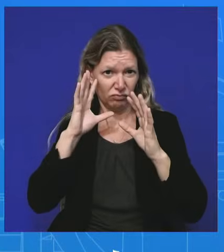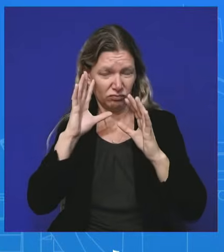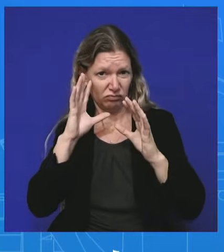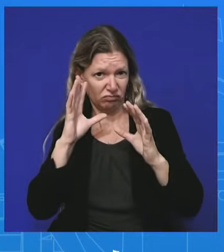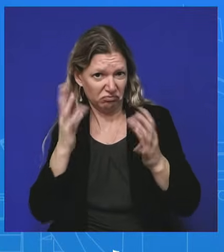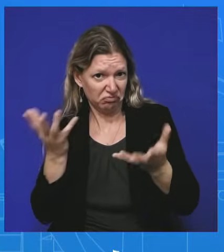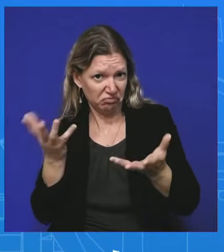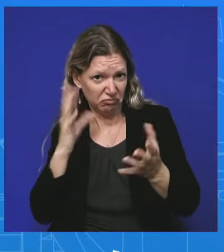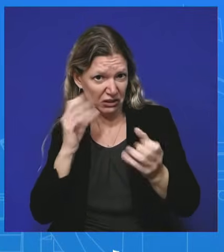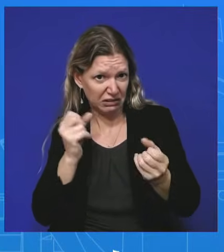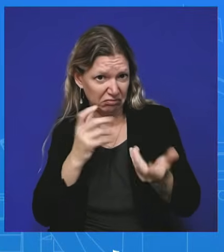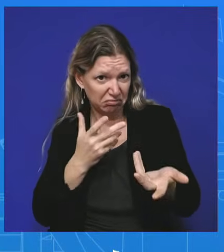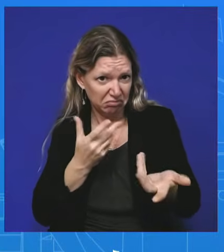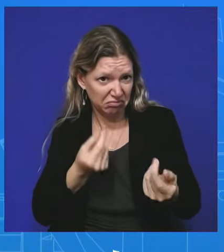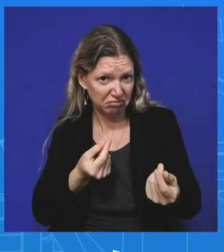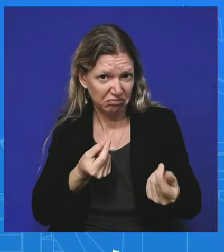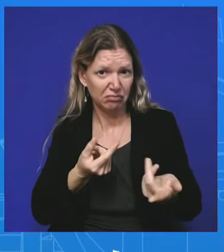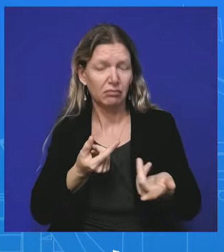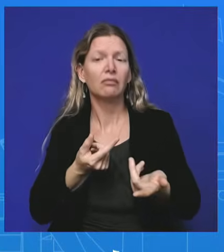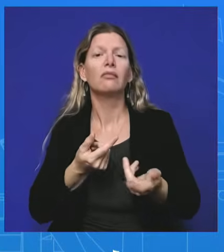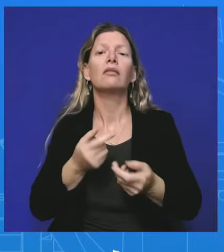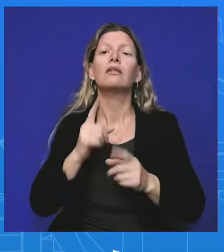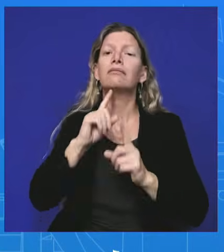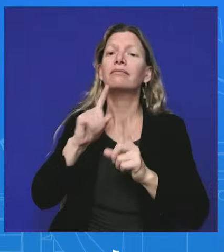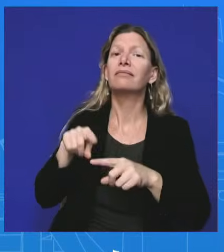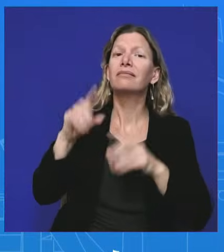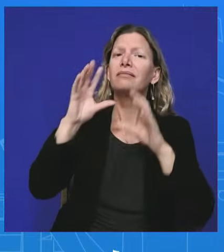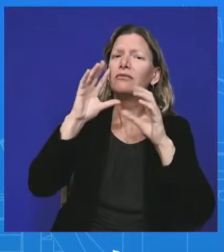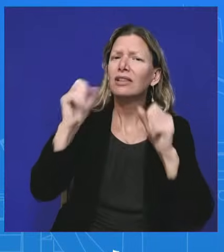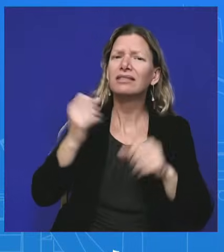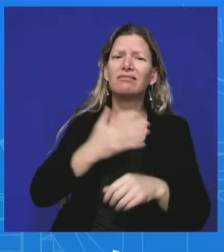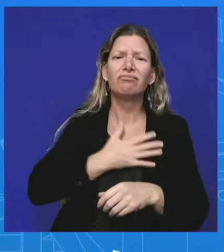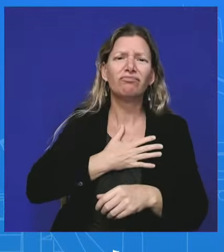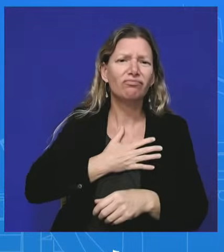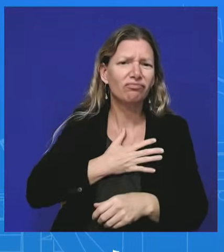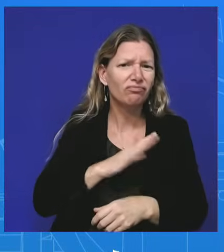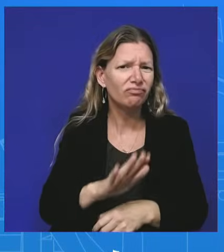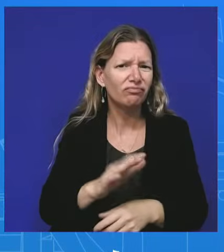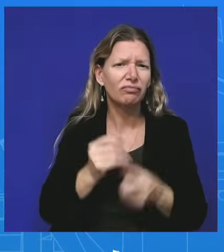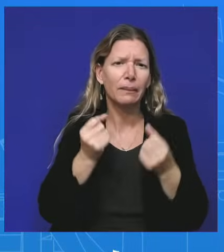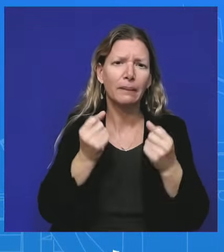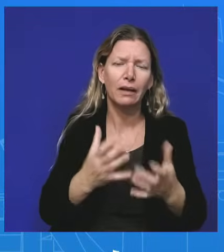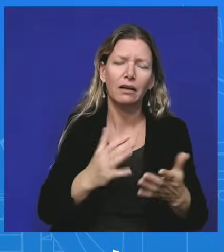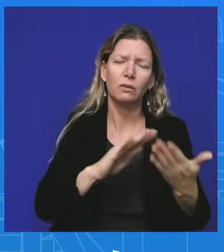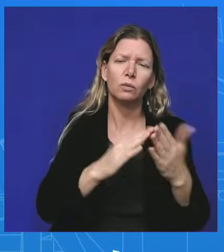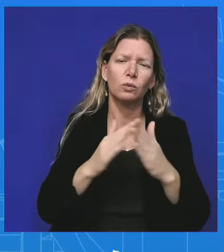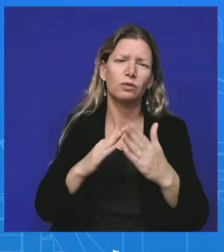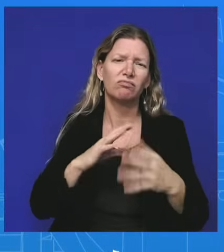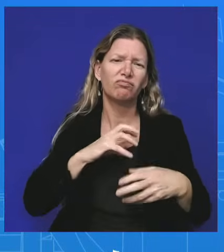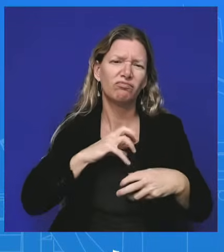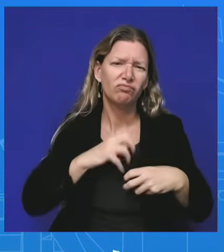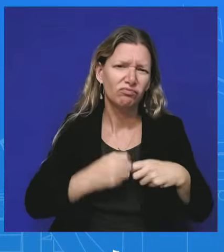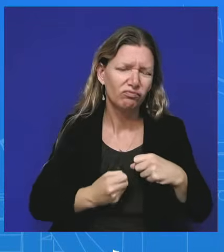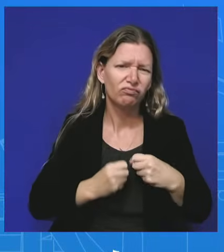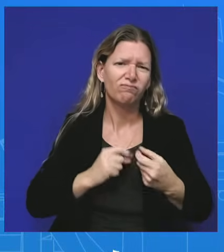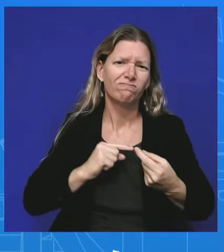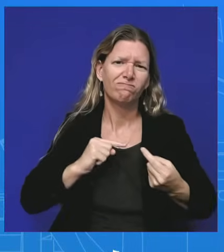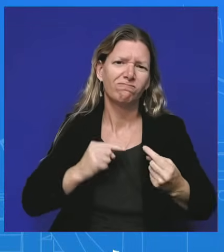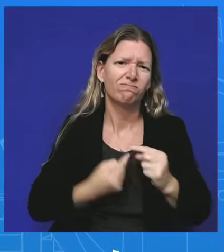He is very sympathetic to what people are feeling right now. He knows that it is a difficult time, and he respects that.